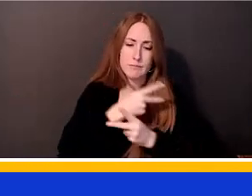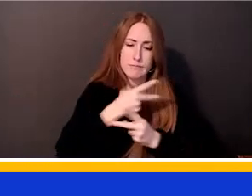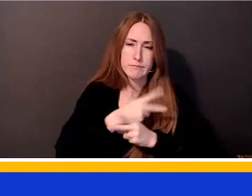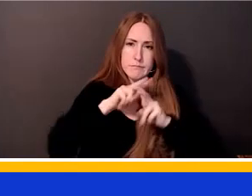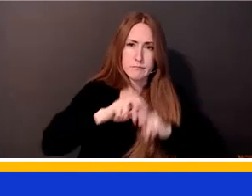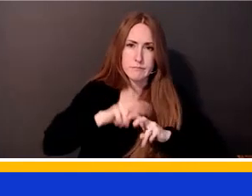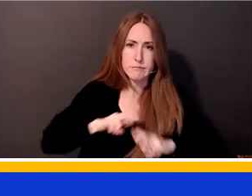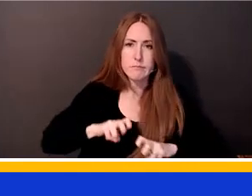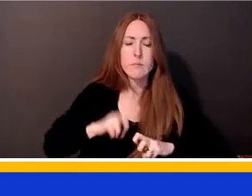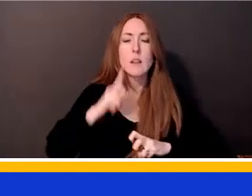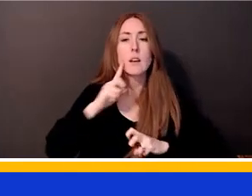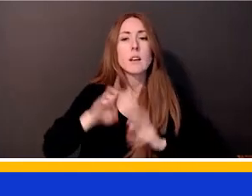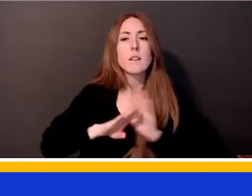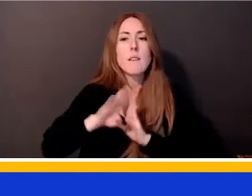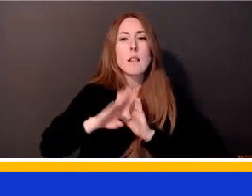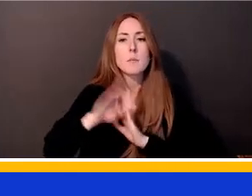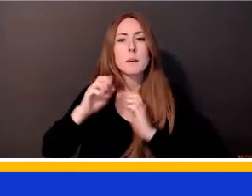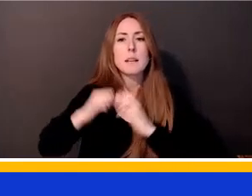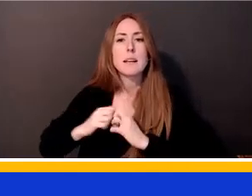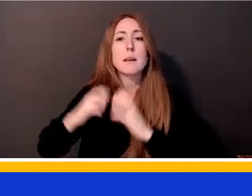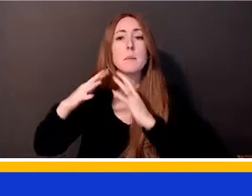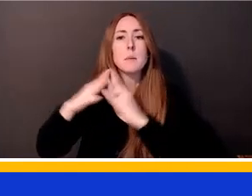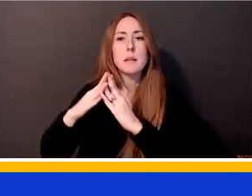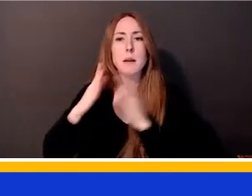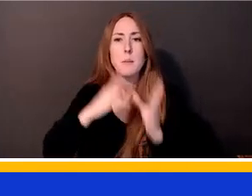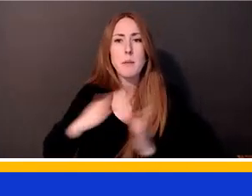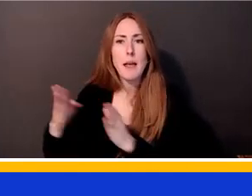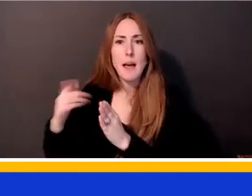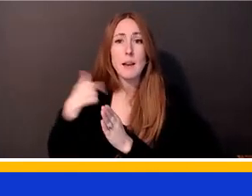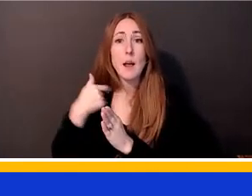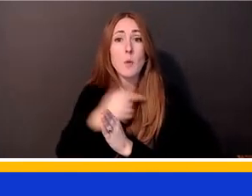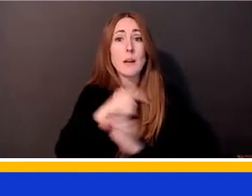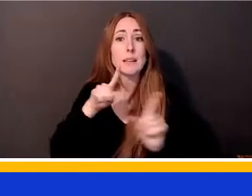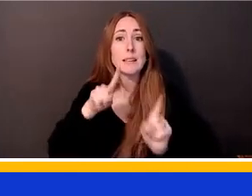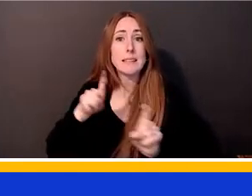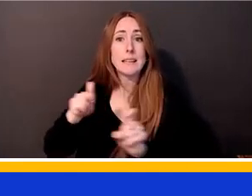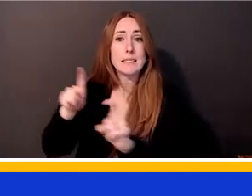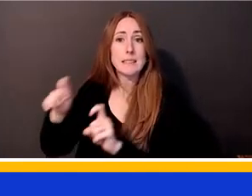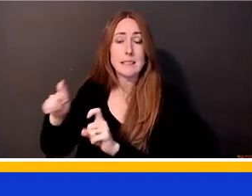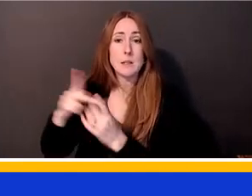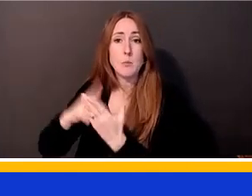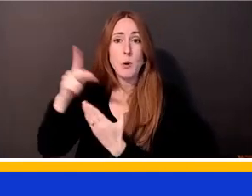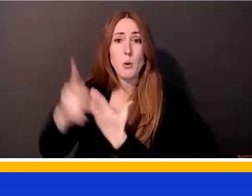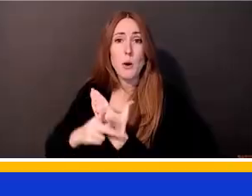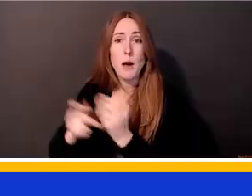and piloted the program among a sample of 12 older adults and care partner dyads.